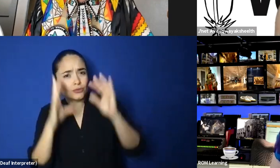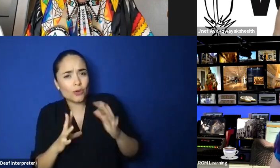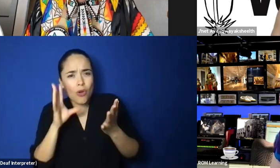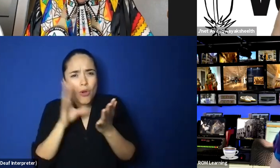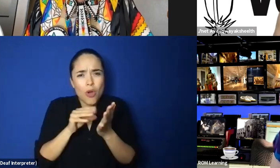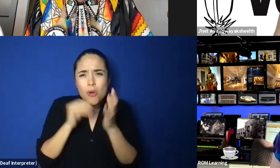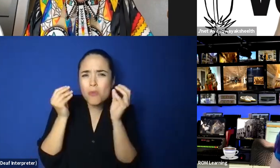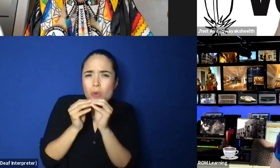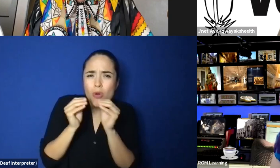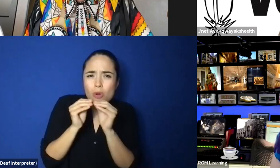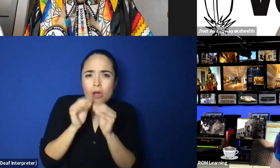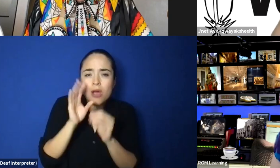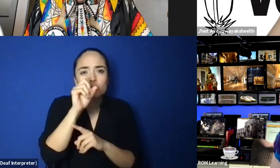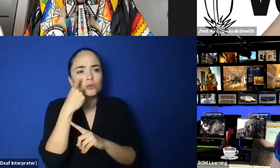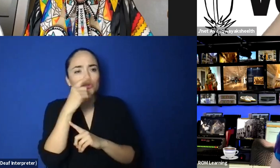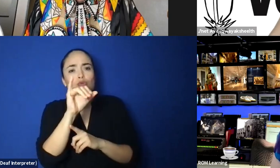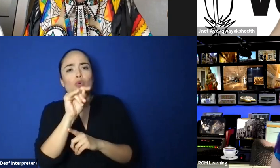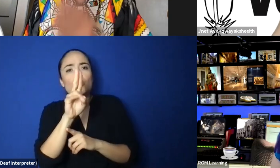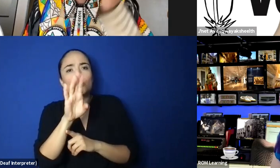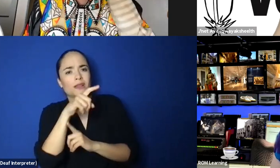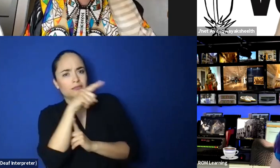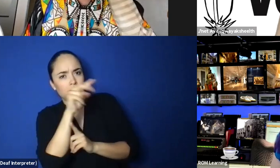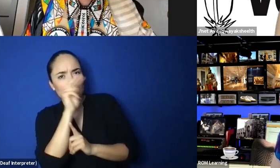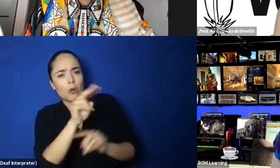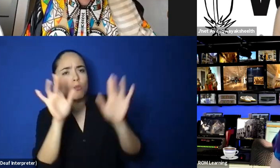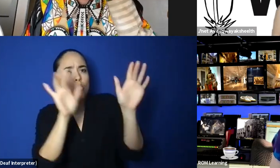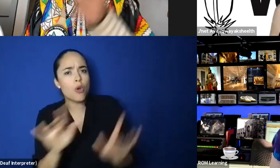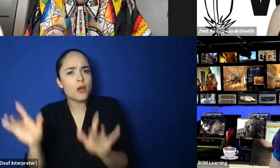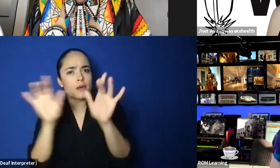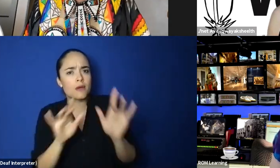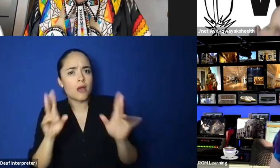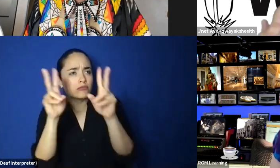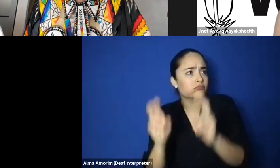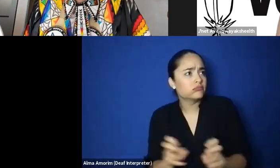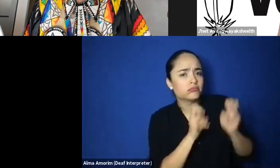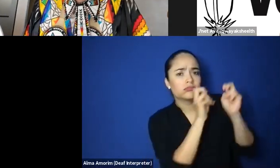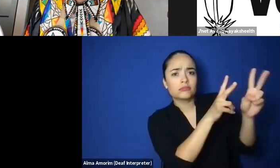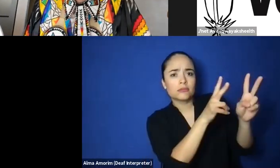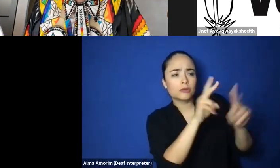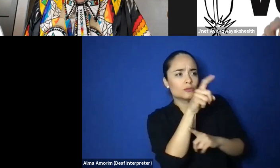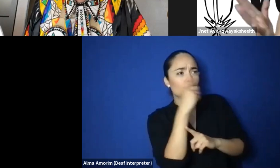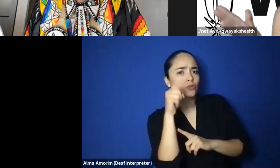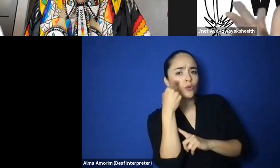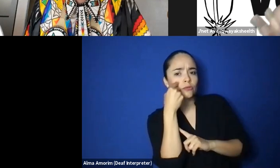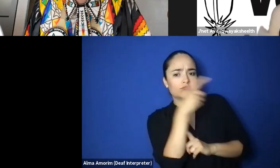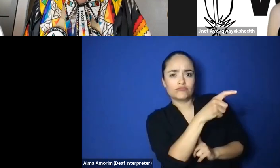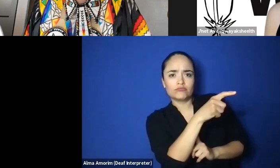a recording will go up with accurate subtitles. Superb. Thanks to everybody, some people might even